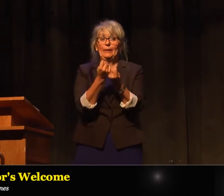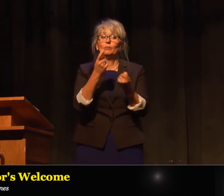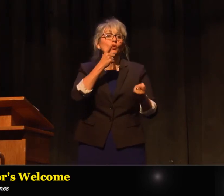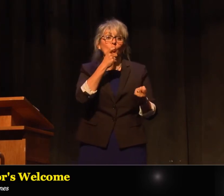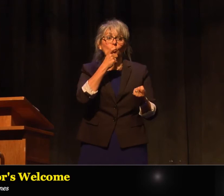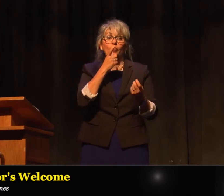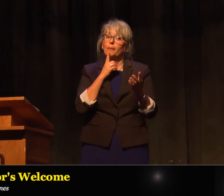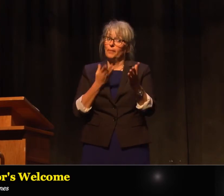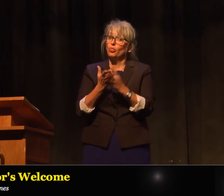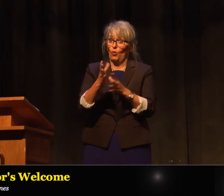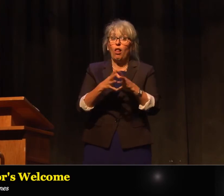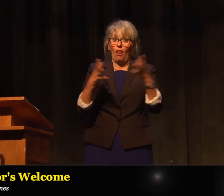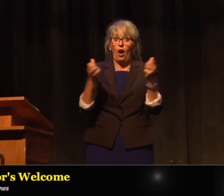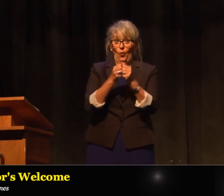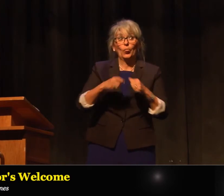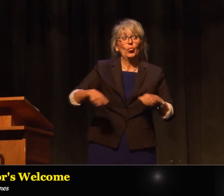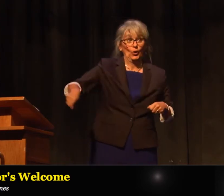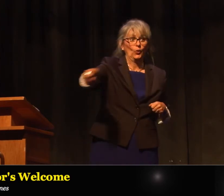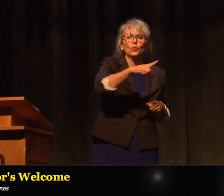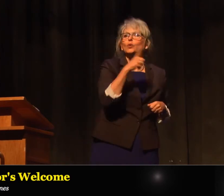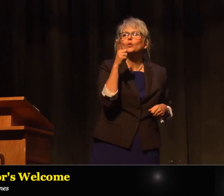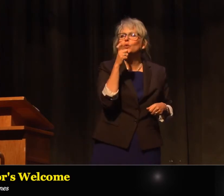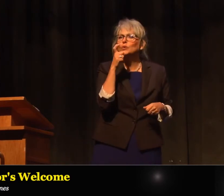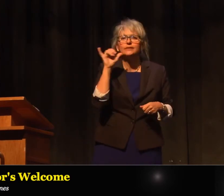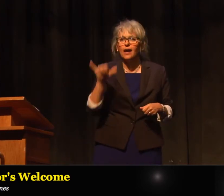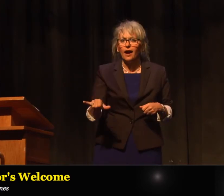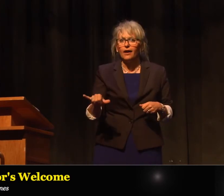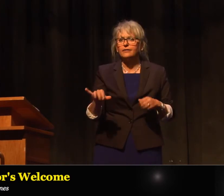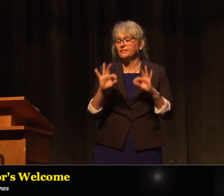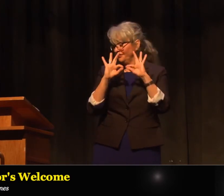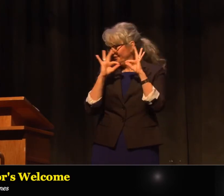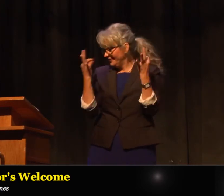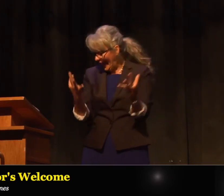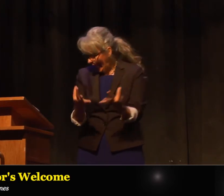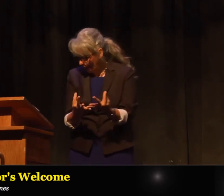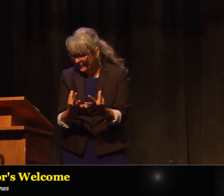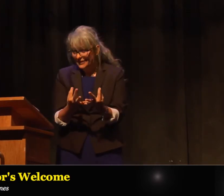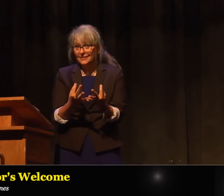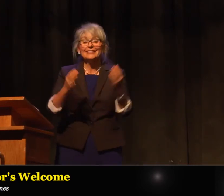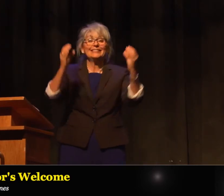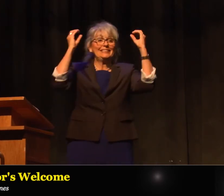Your team has been through a lot with you and who is that?